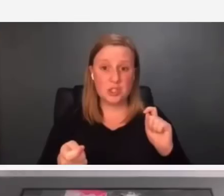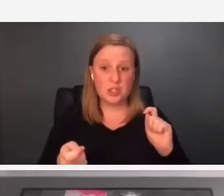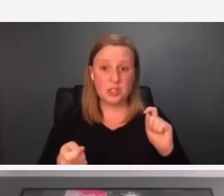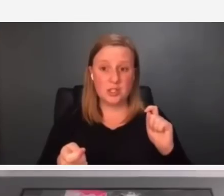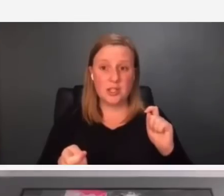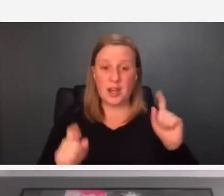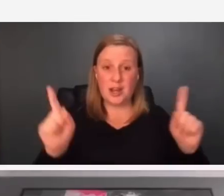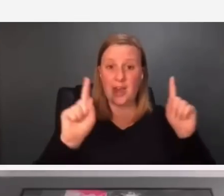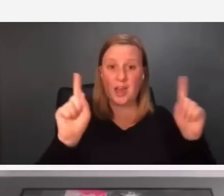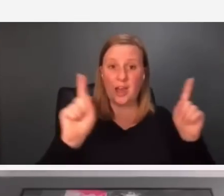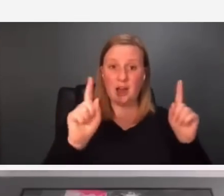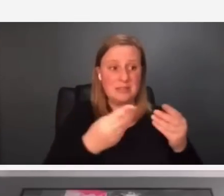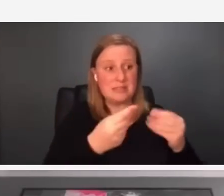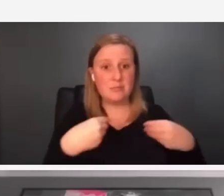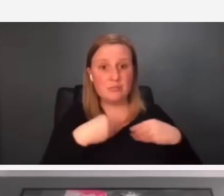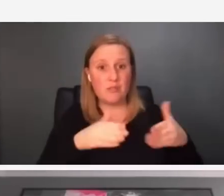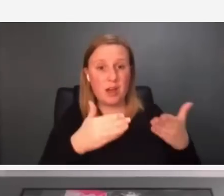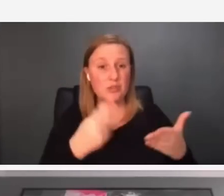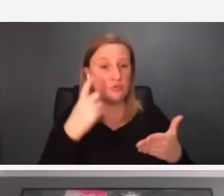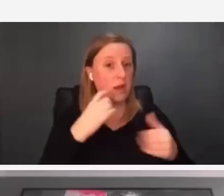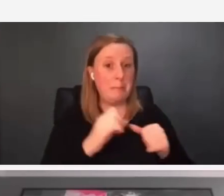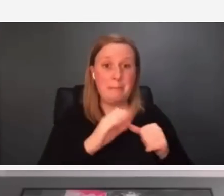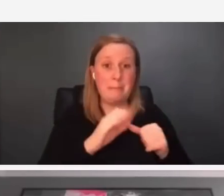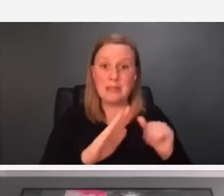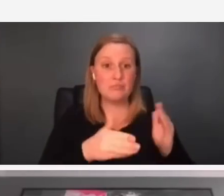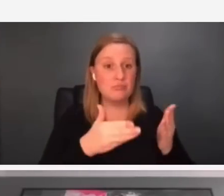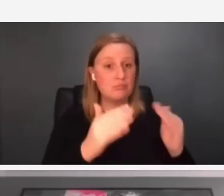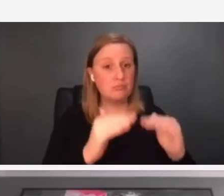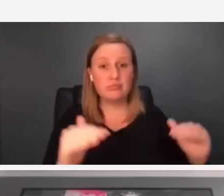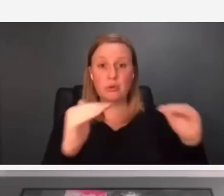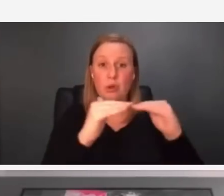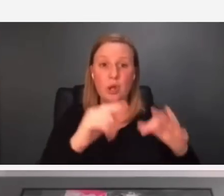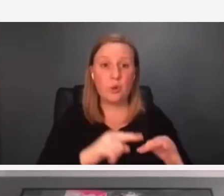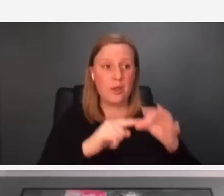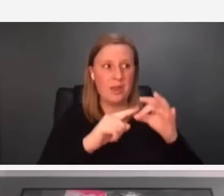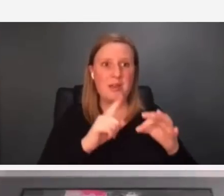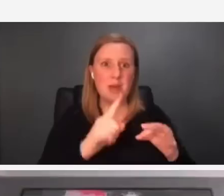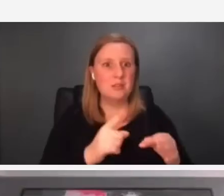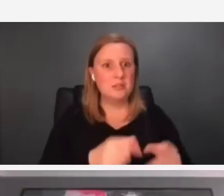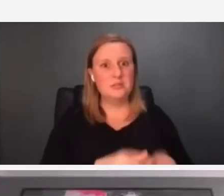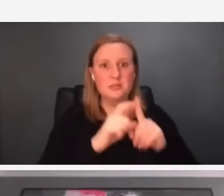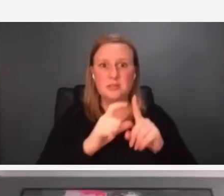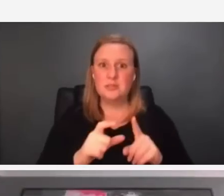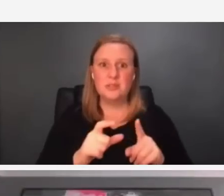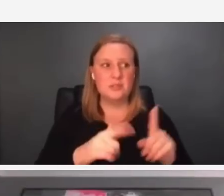care in a reality of many challenges including workforce shortages to a regulatory model that works